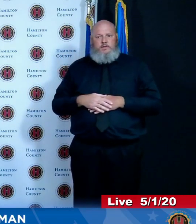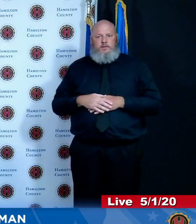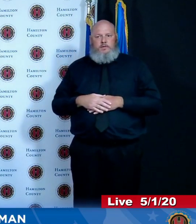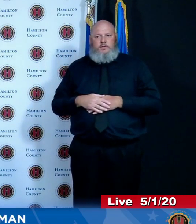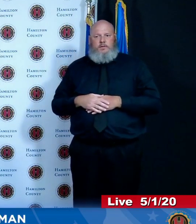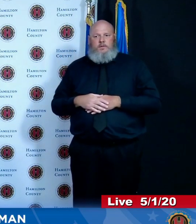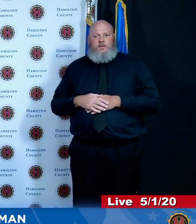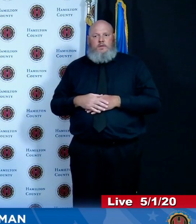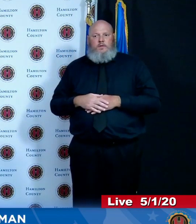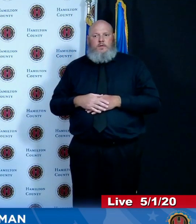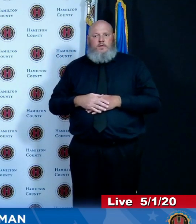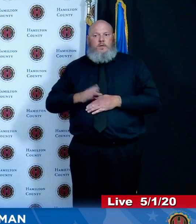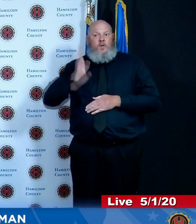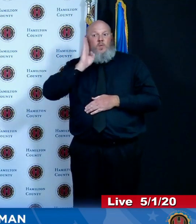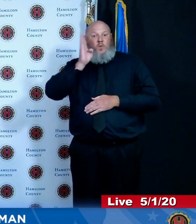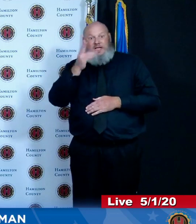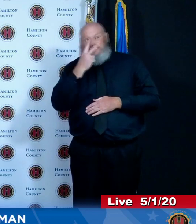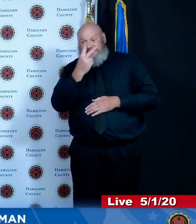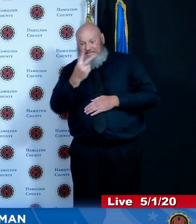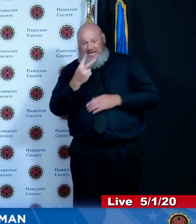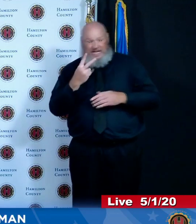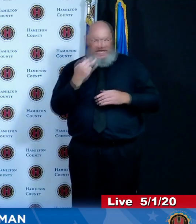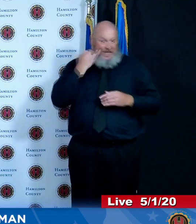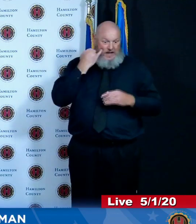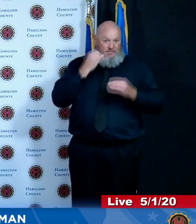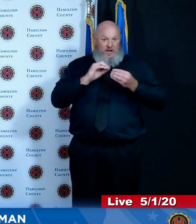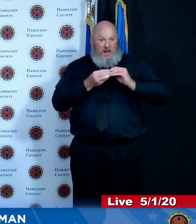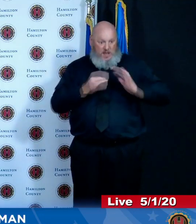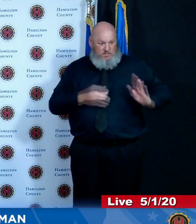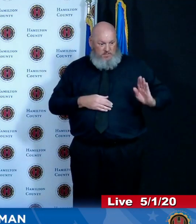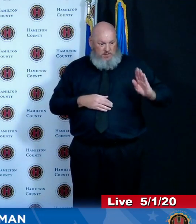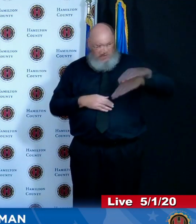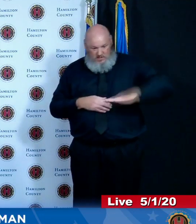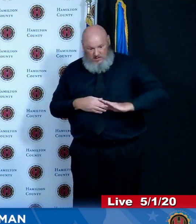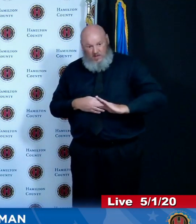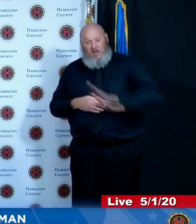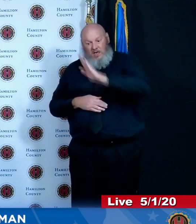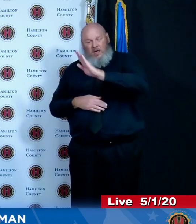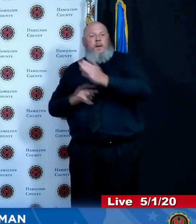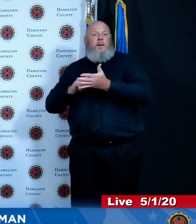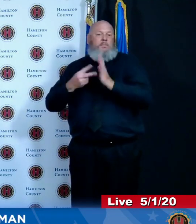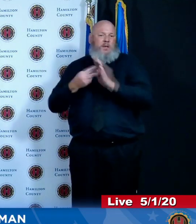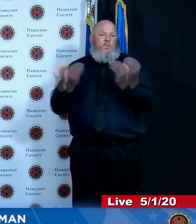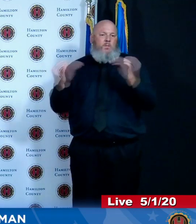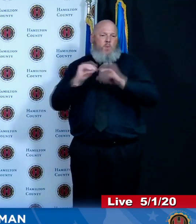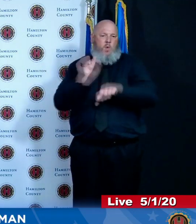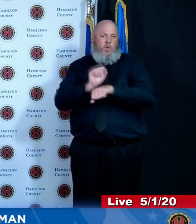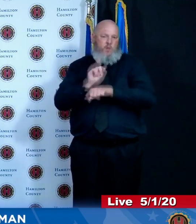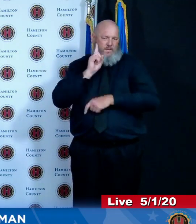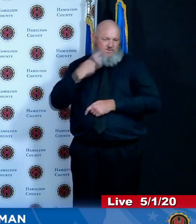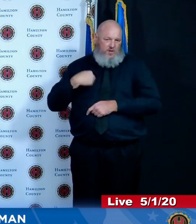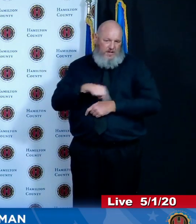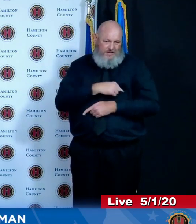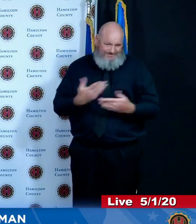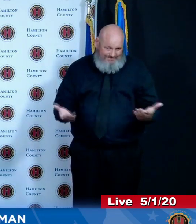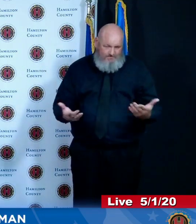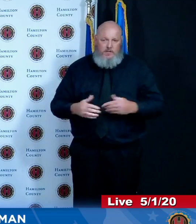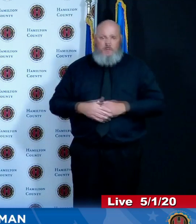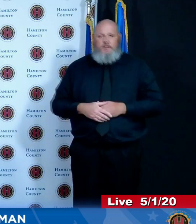able to make sure that my team isn't working 60 70 hour weeks which is definitely a great thing my team has been working very hard to do great